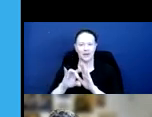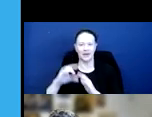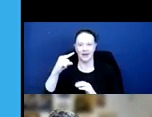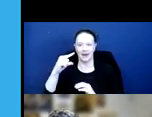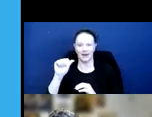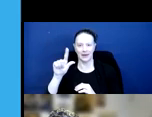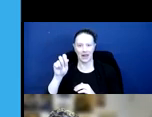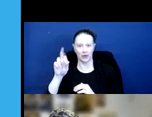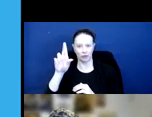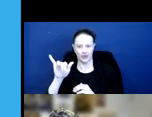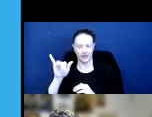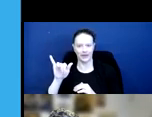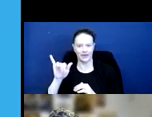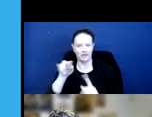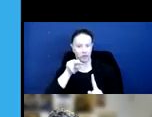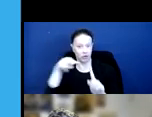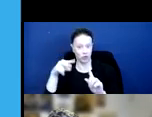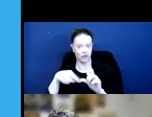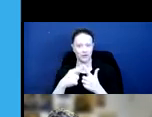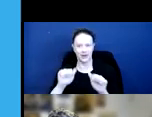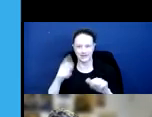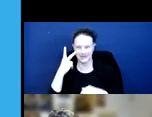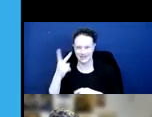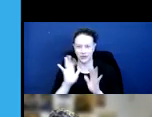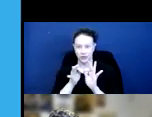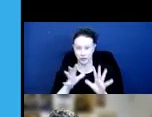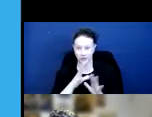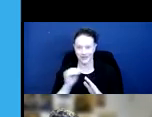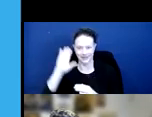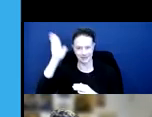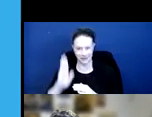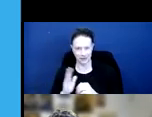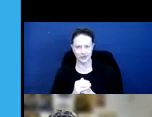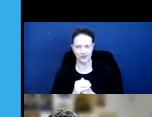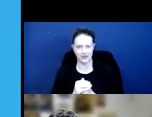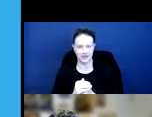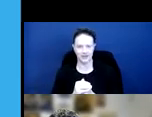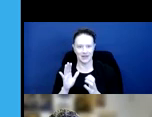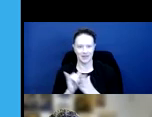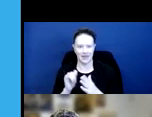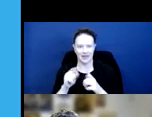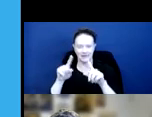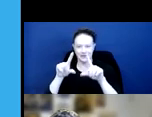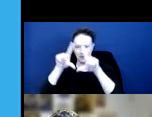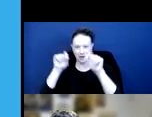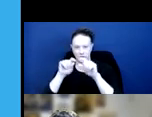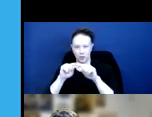So, you can see the speakers and interpreters. And that's the button with the six -- nine squares.